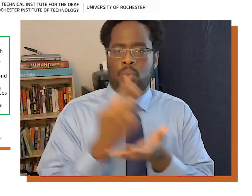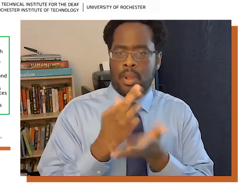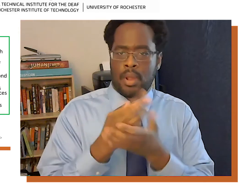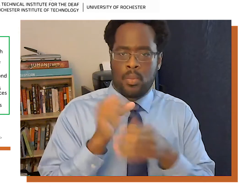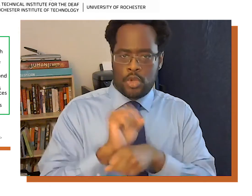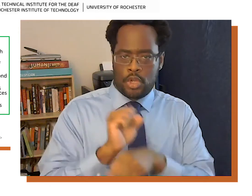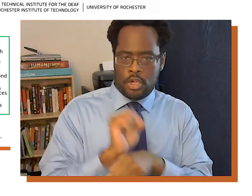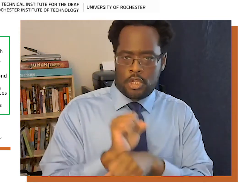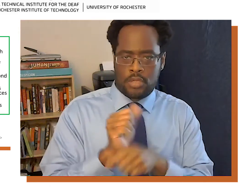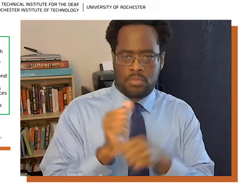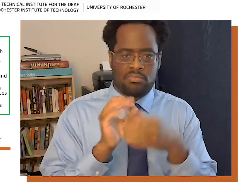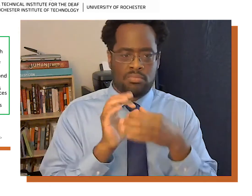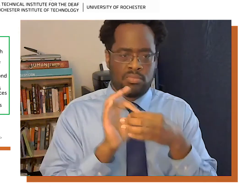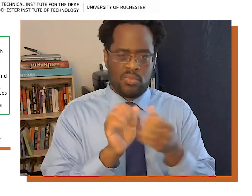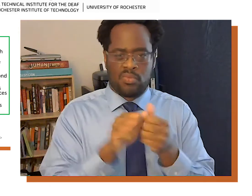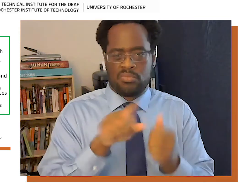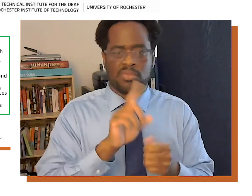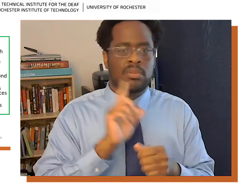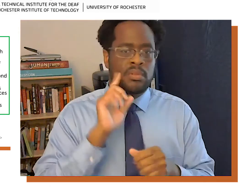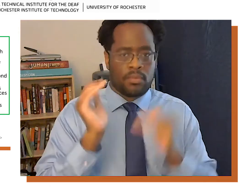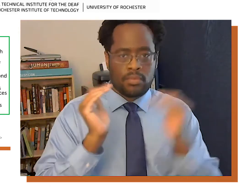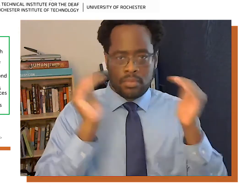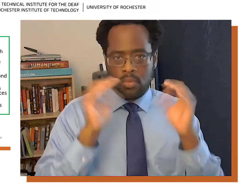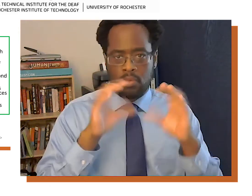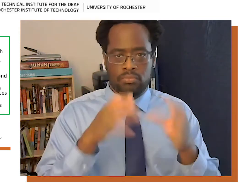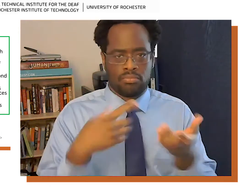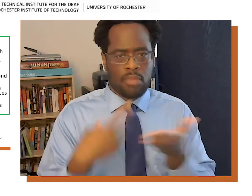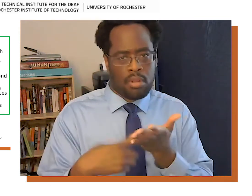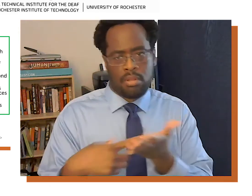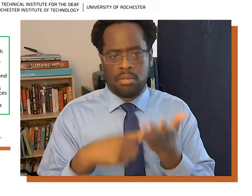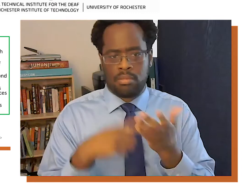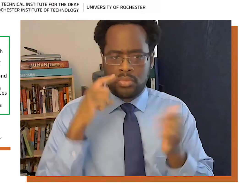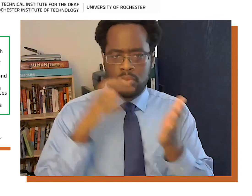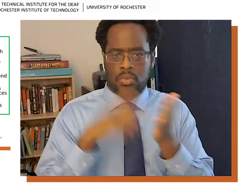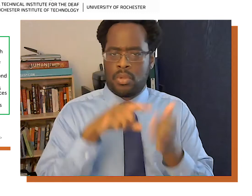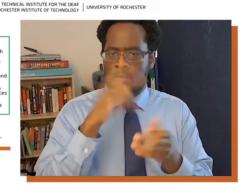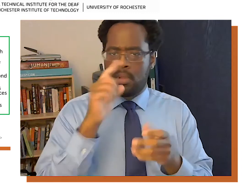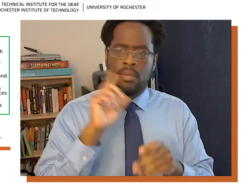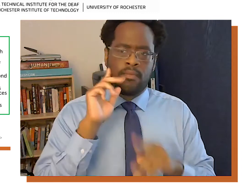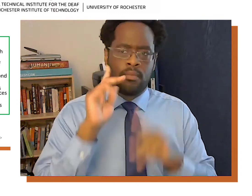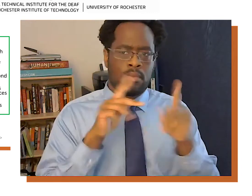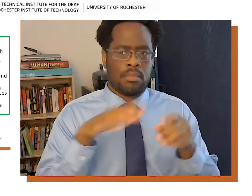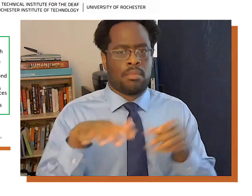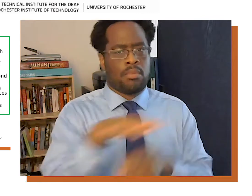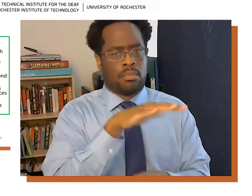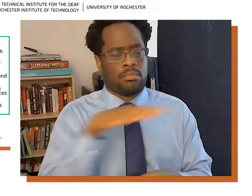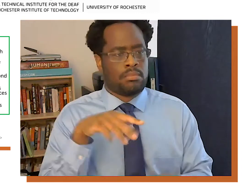of Professional Rehabilitation Workers with the Adult Deaf. Again, this was in 1972.